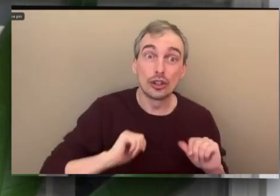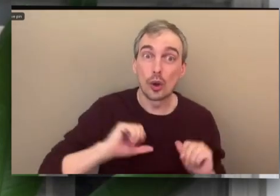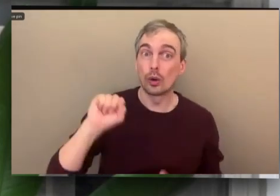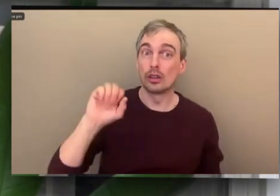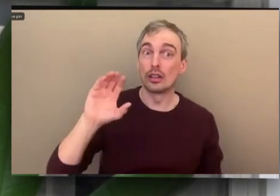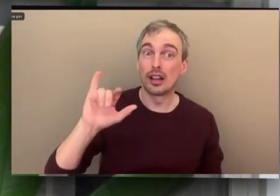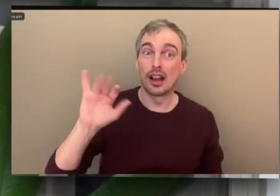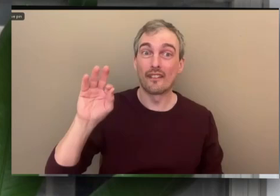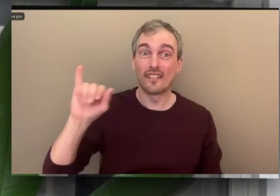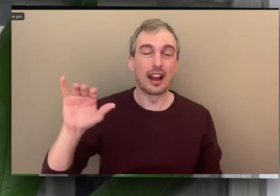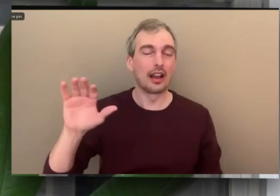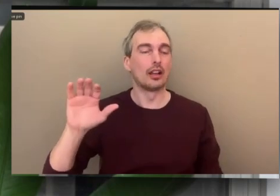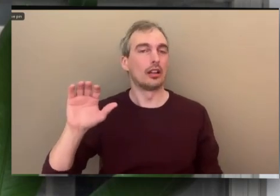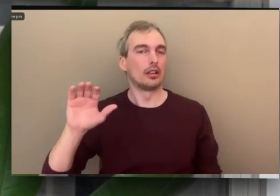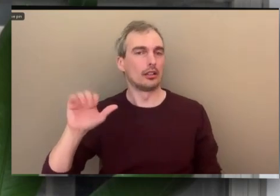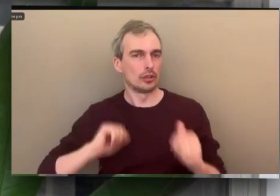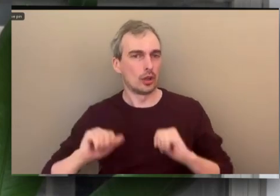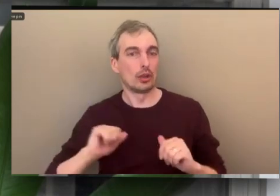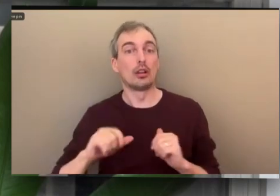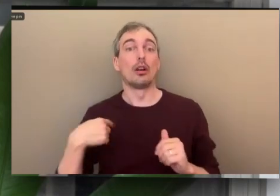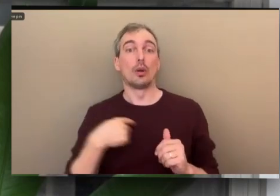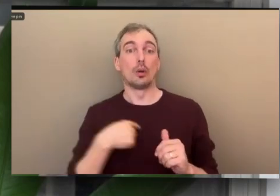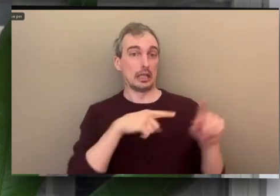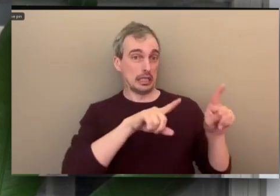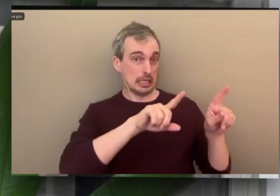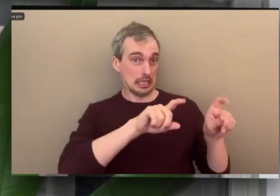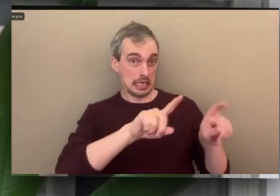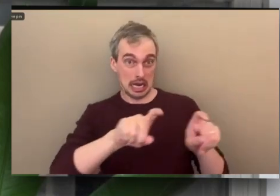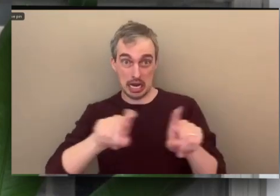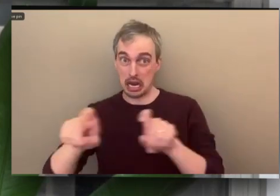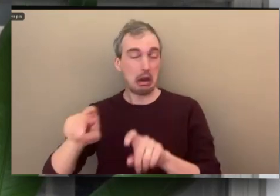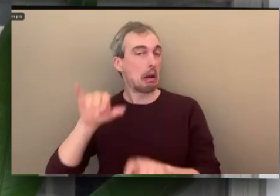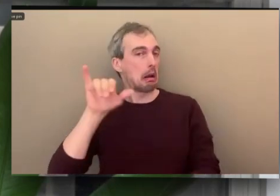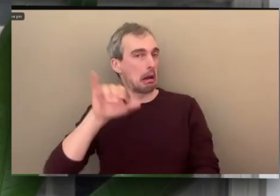We can see in this episode, it was season 1, episode 5...